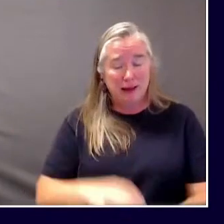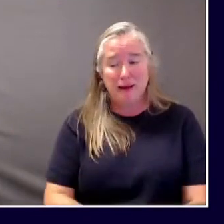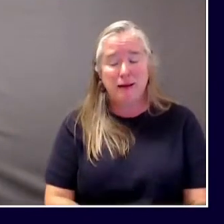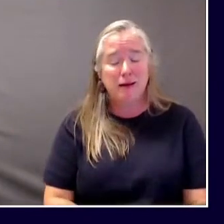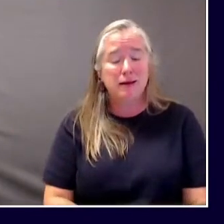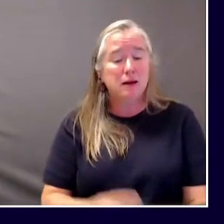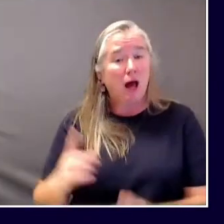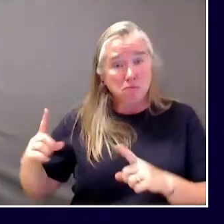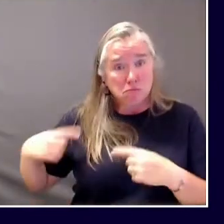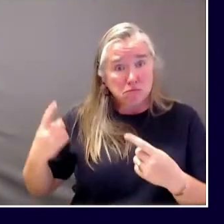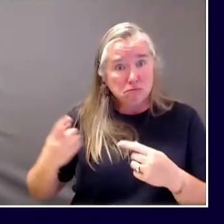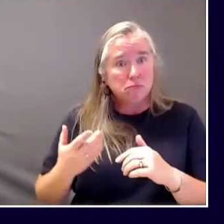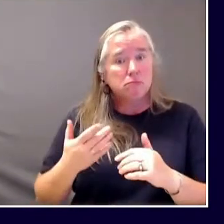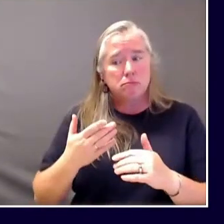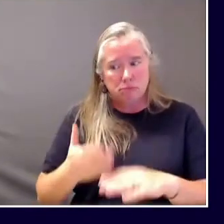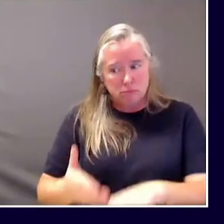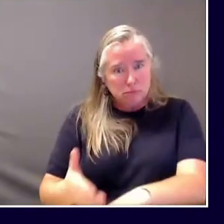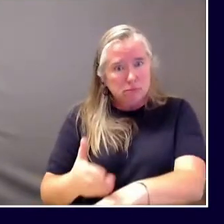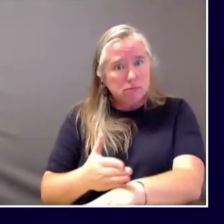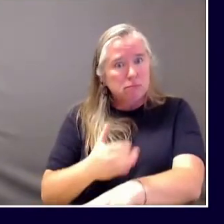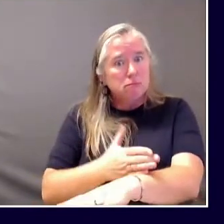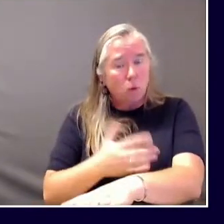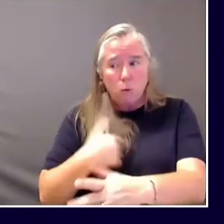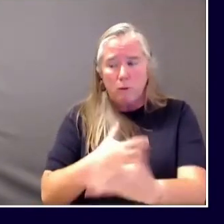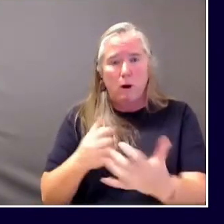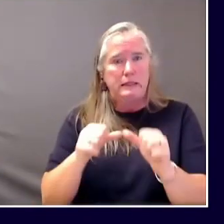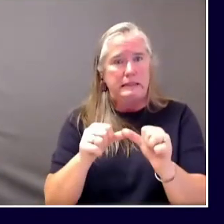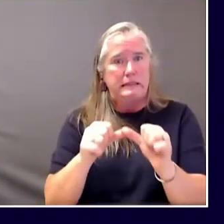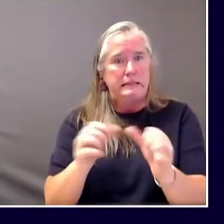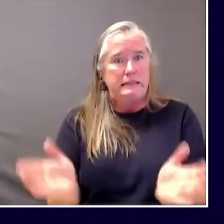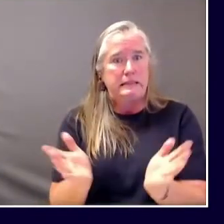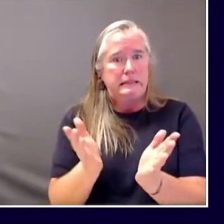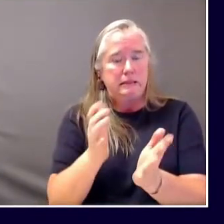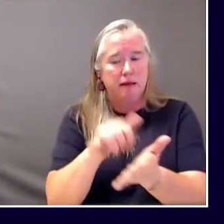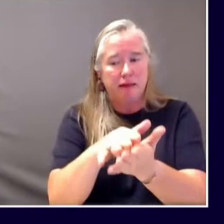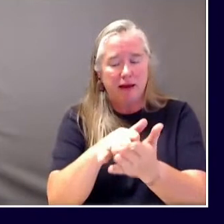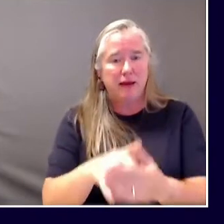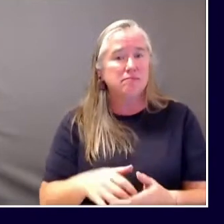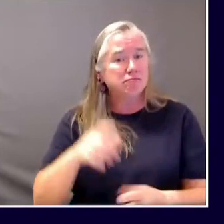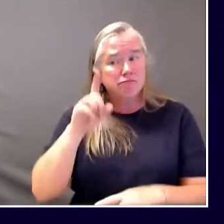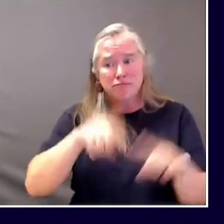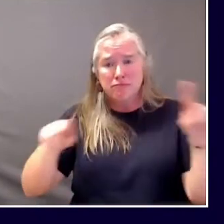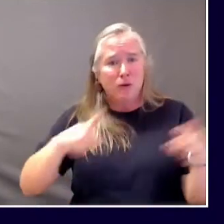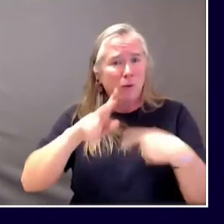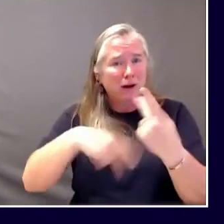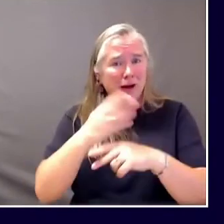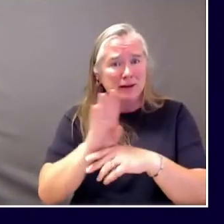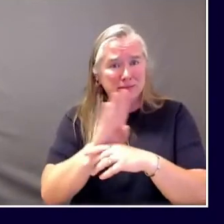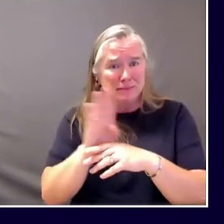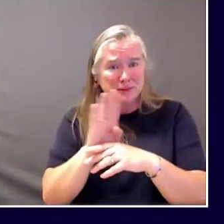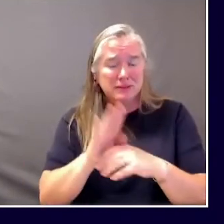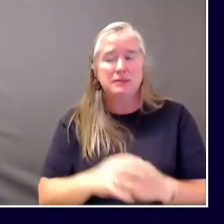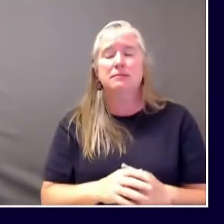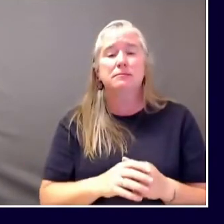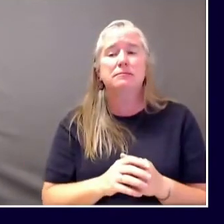doing what they do all sorts of